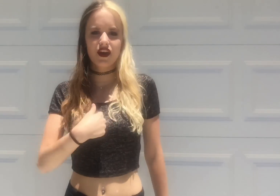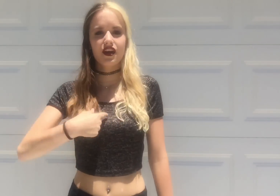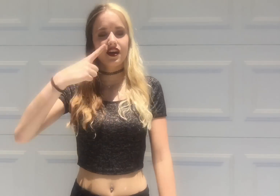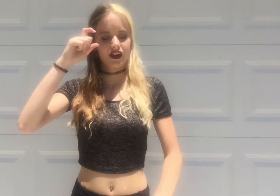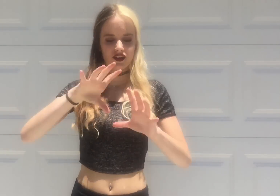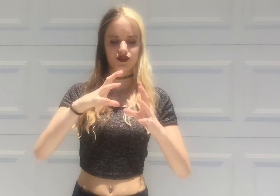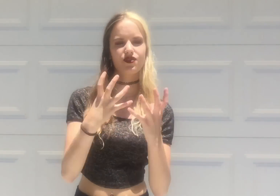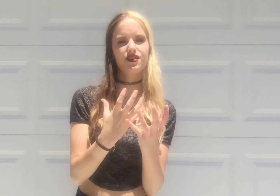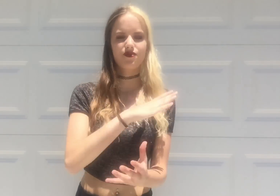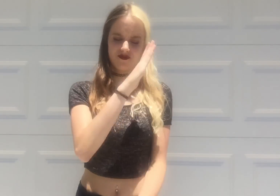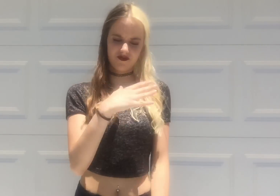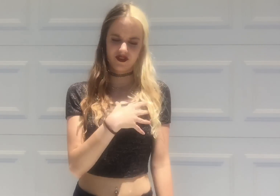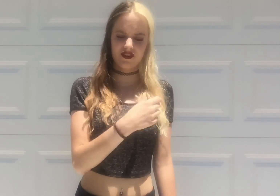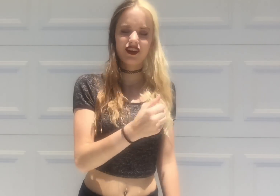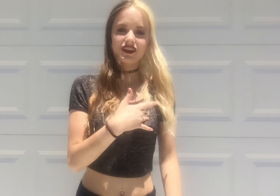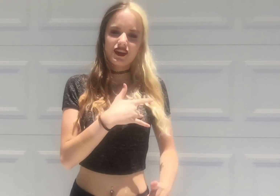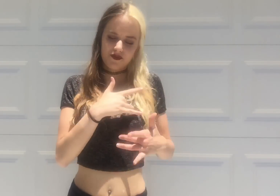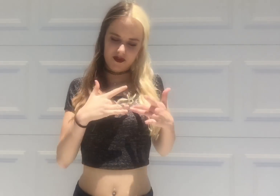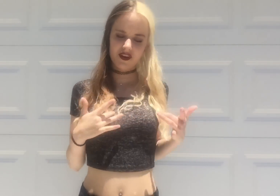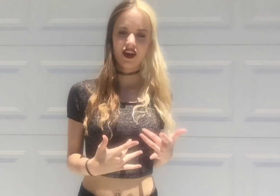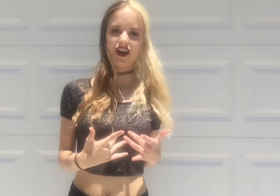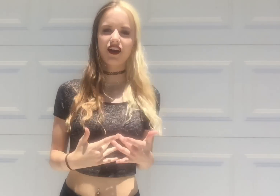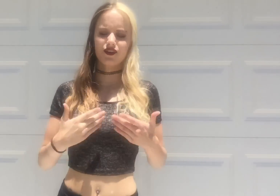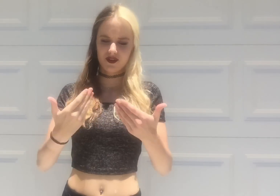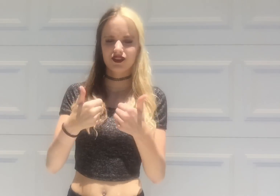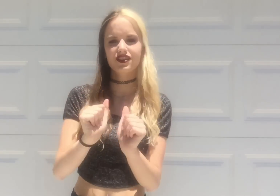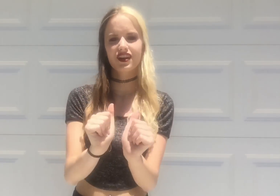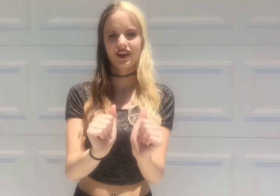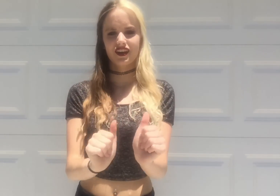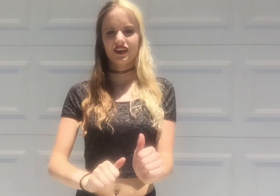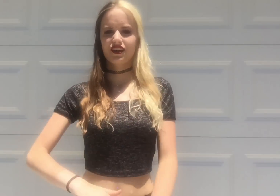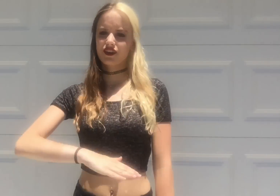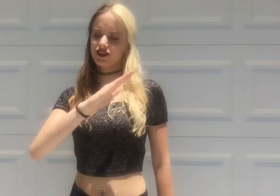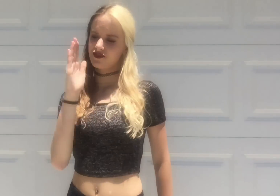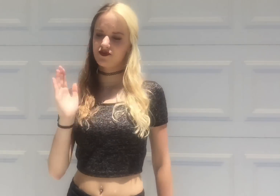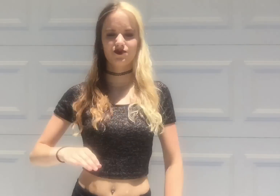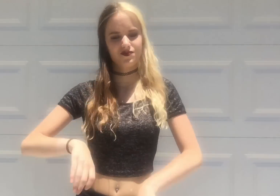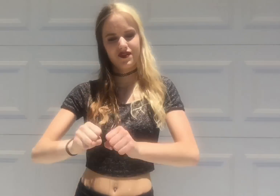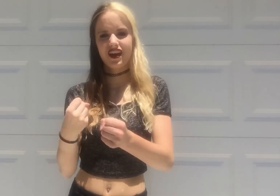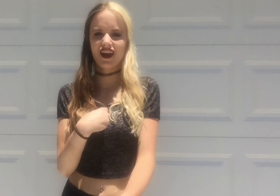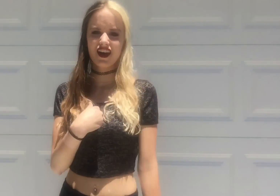Because the world will never take my heart Go and try, you'll never break me